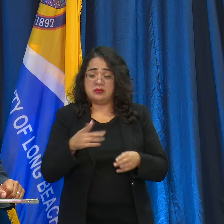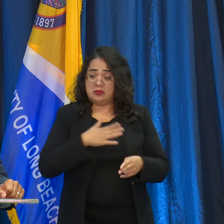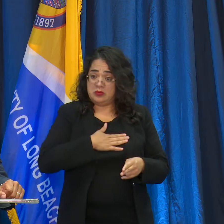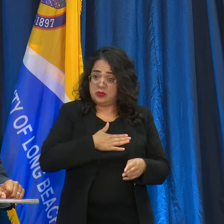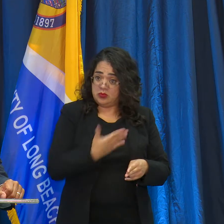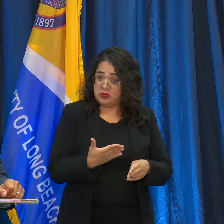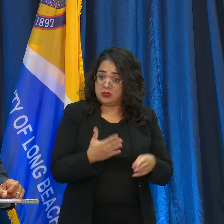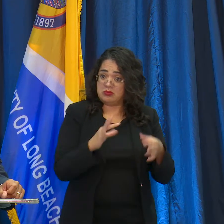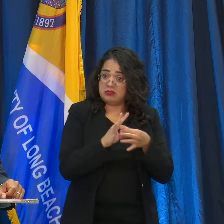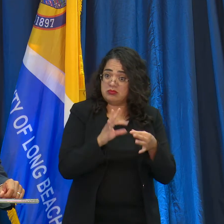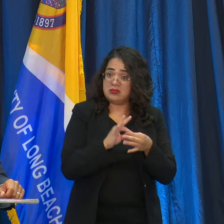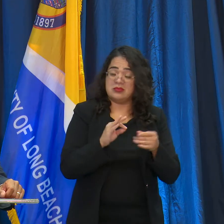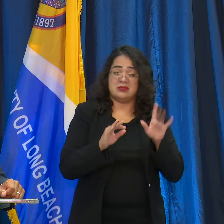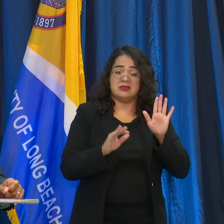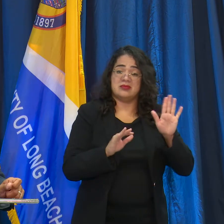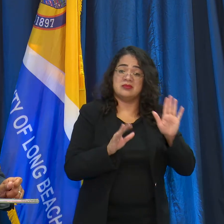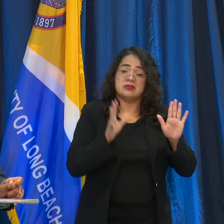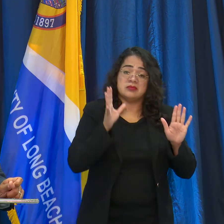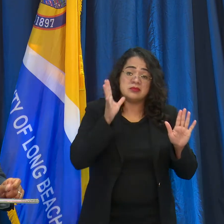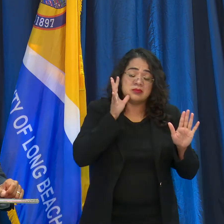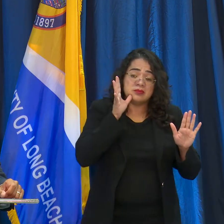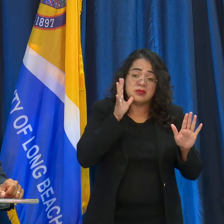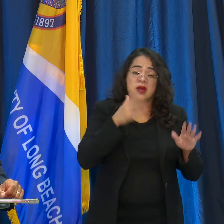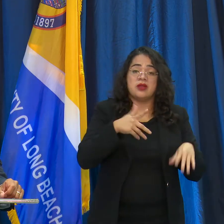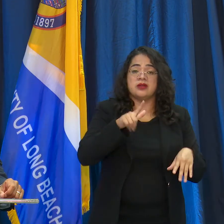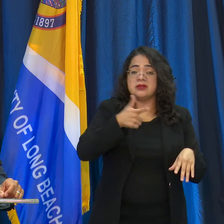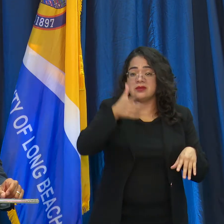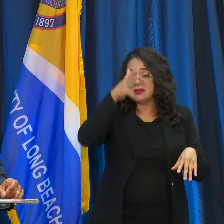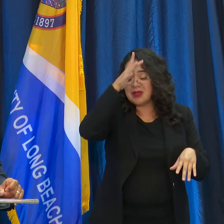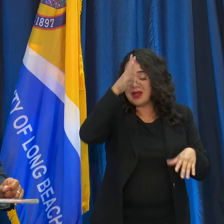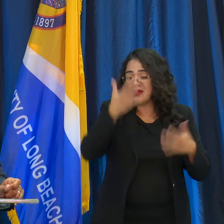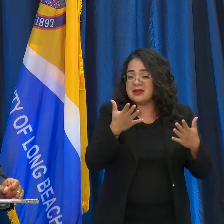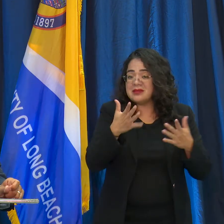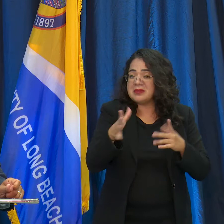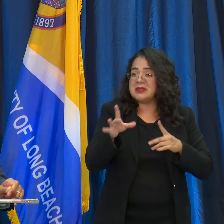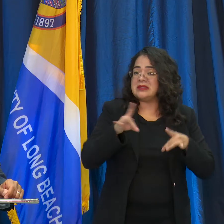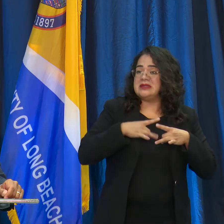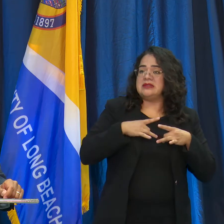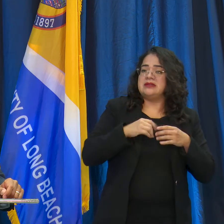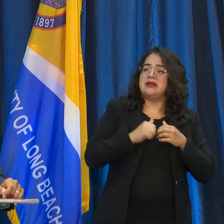about what they're going through and how they may have contracted the virus?